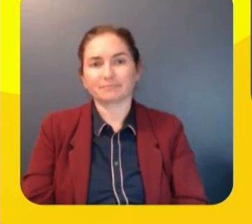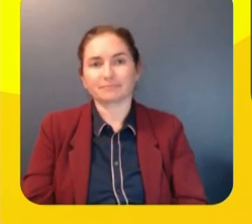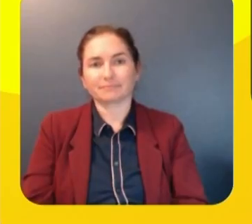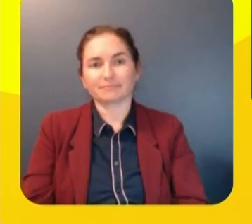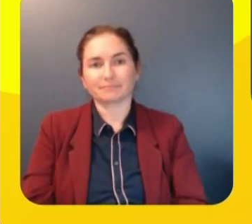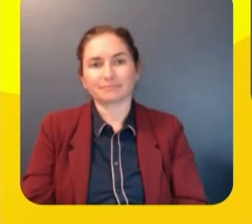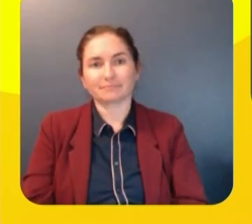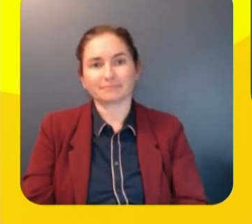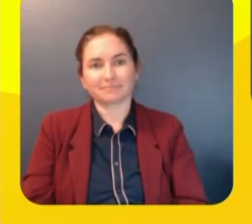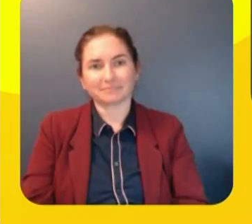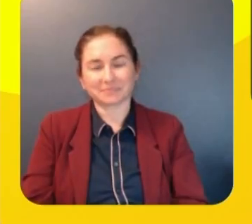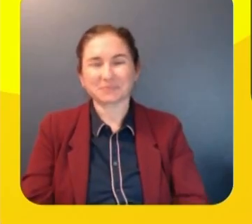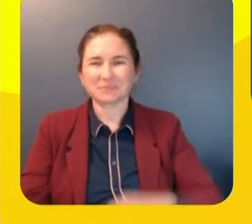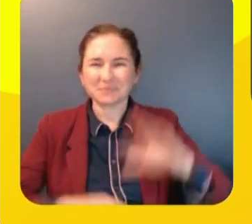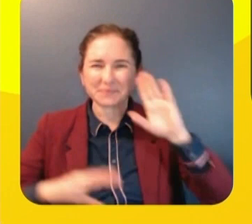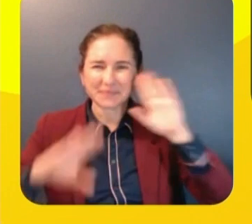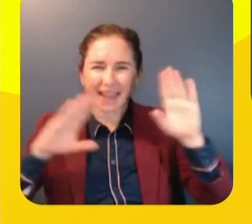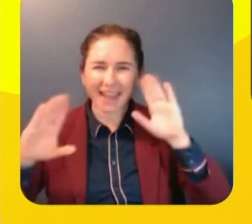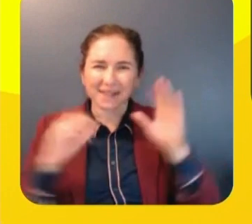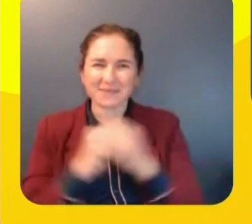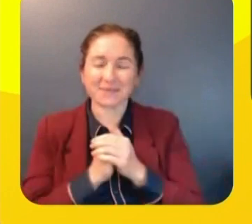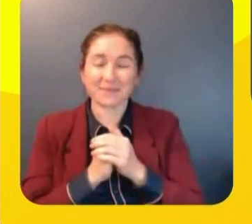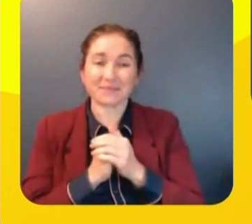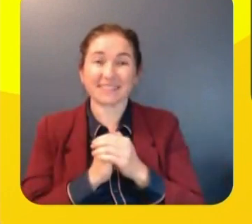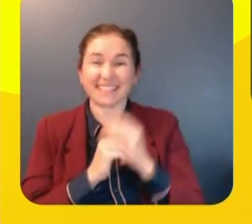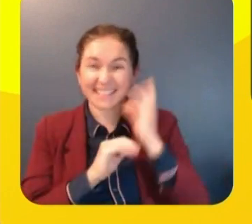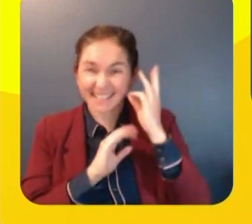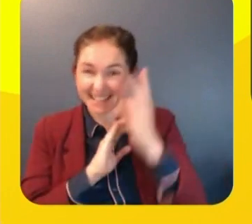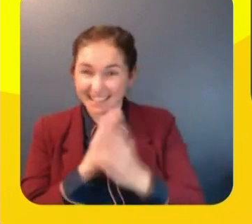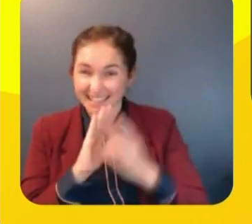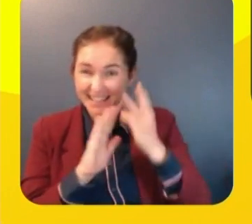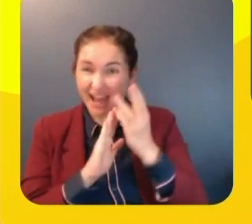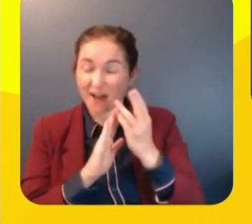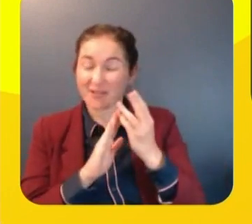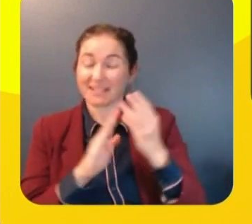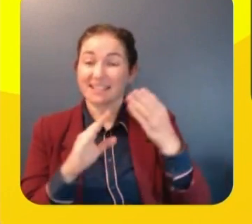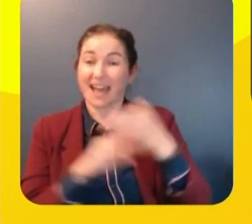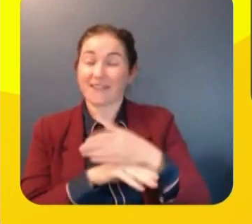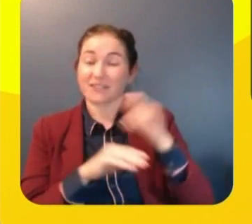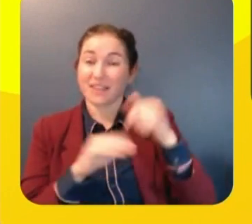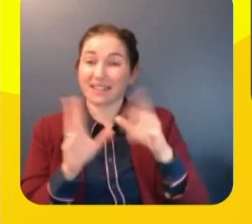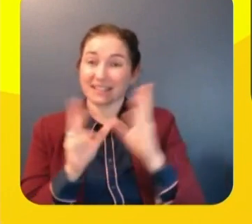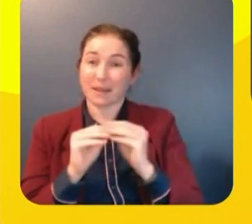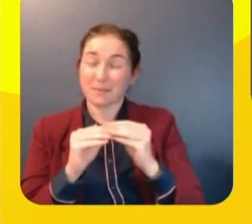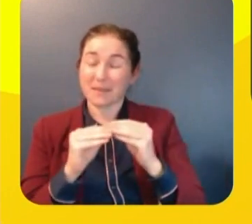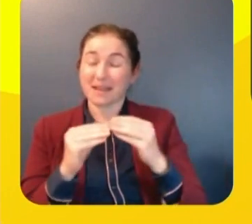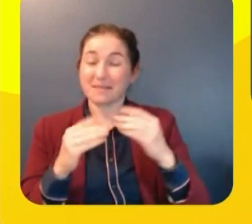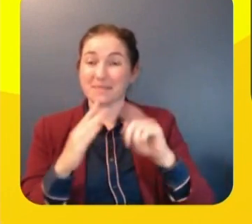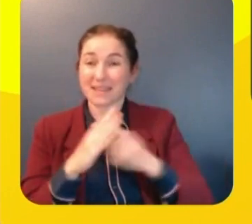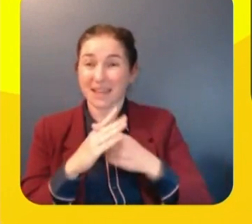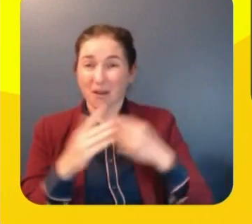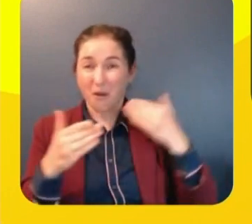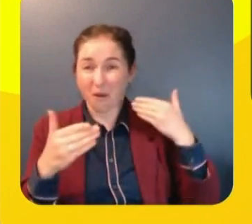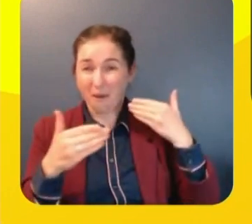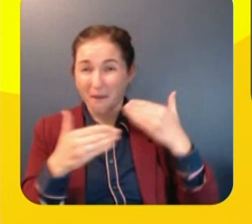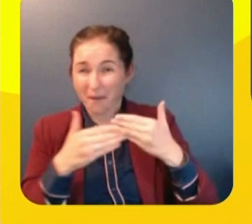Hey, everyone. Six hours after this summit began, we've almost reached the end of the road and you are still here.